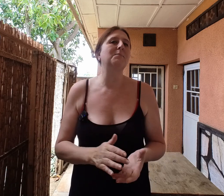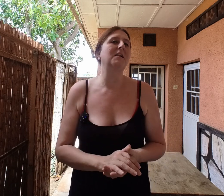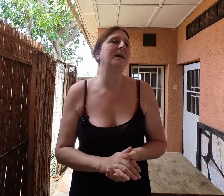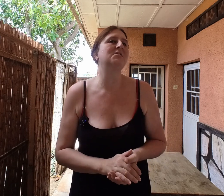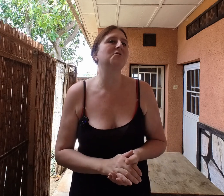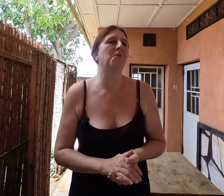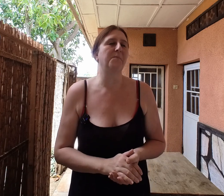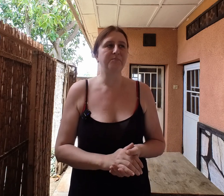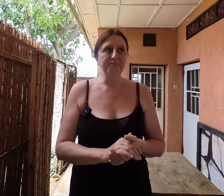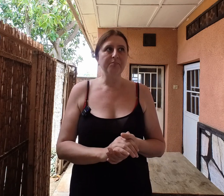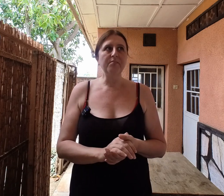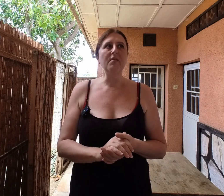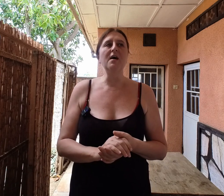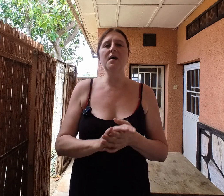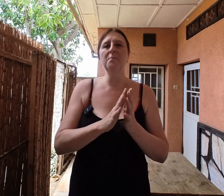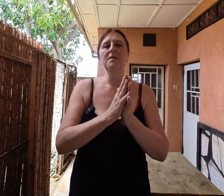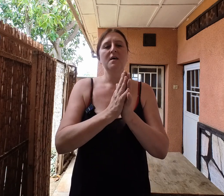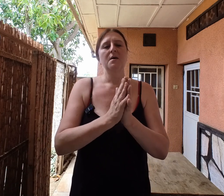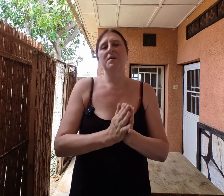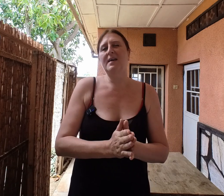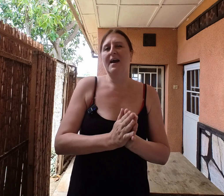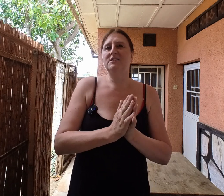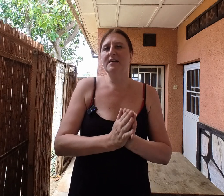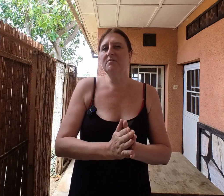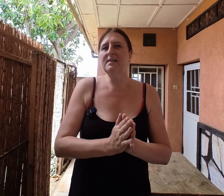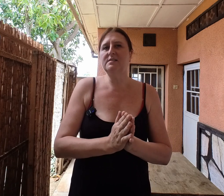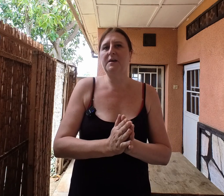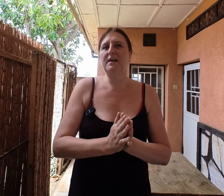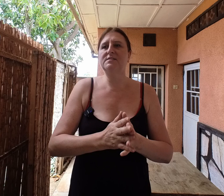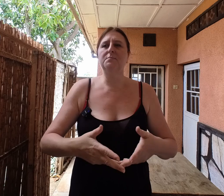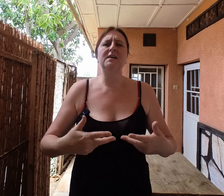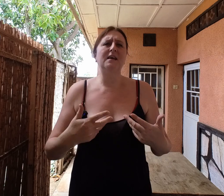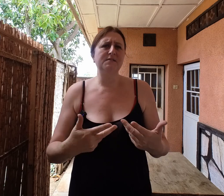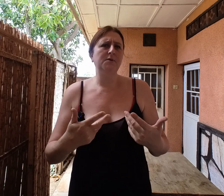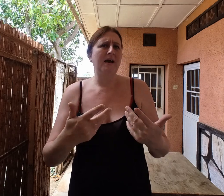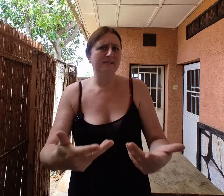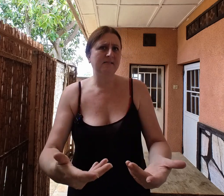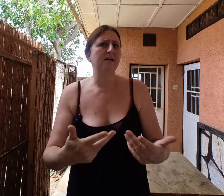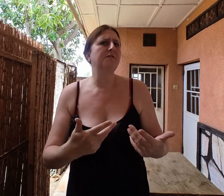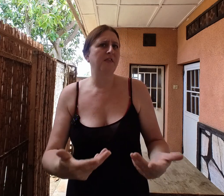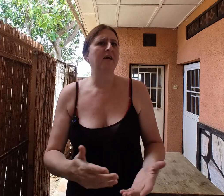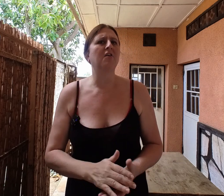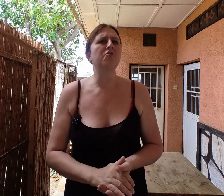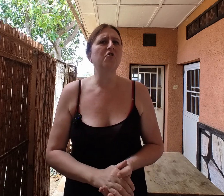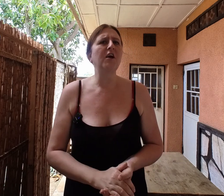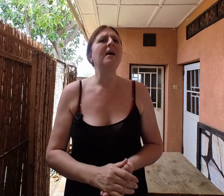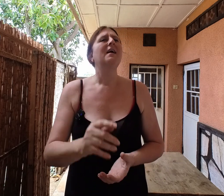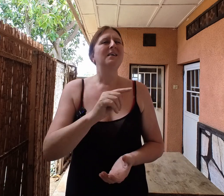little bit later on. But yeah, generally speaking, if somebody gives you a sign for their country,